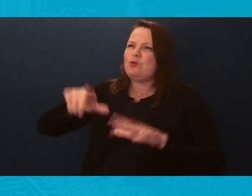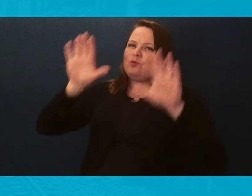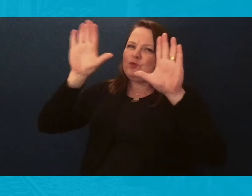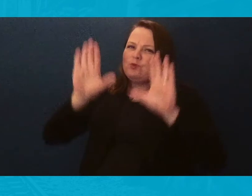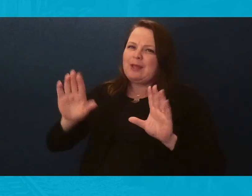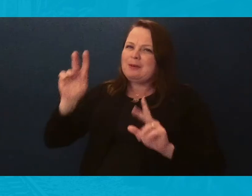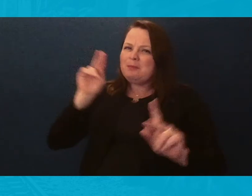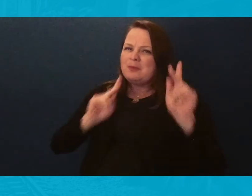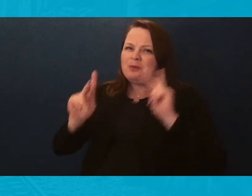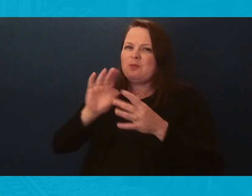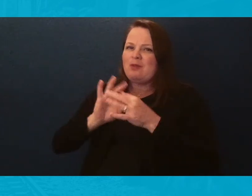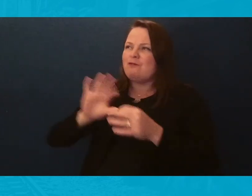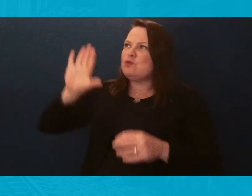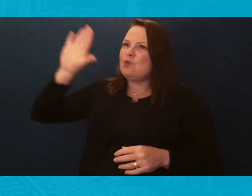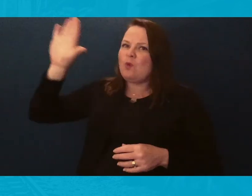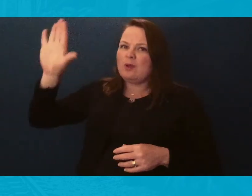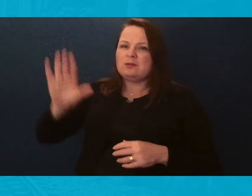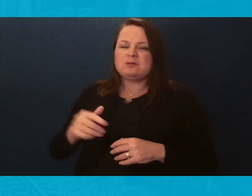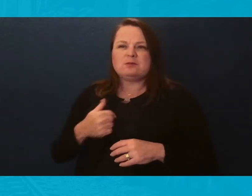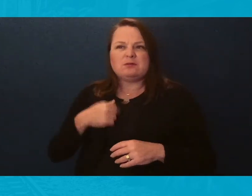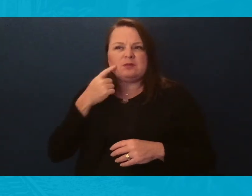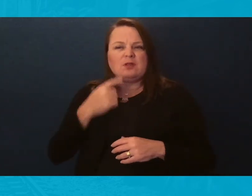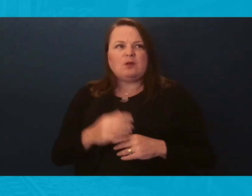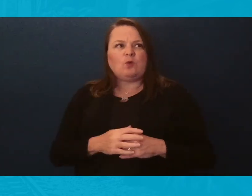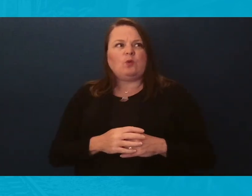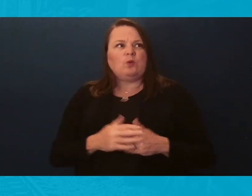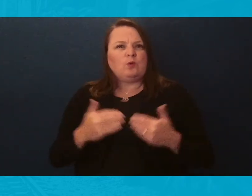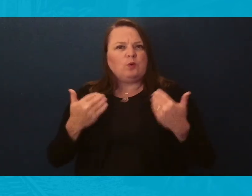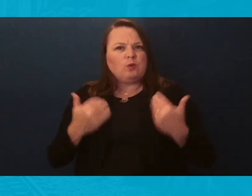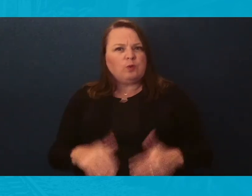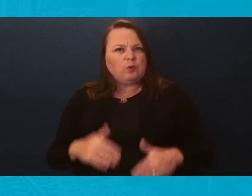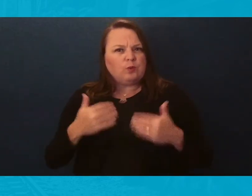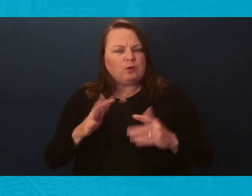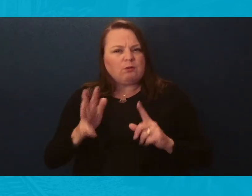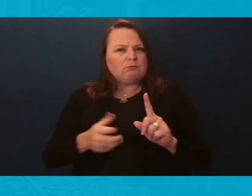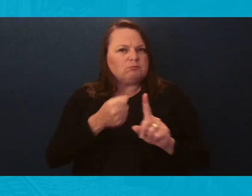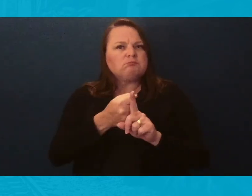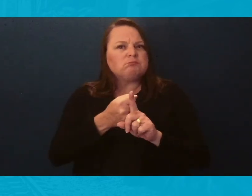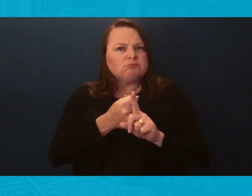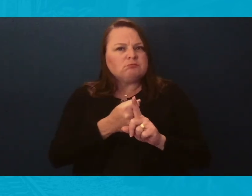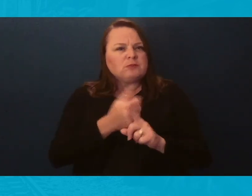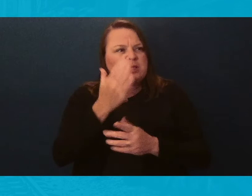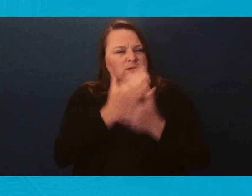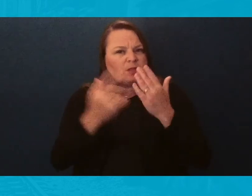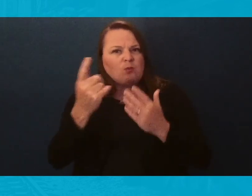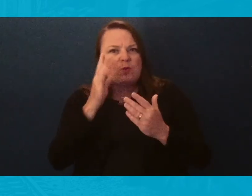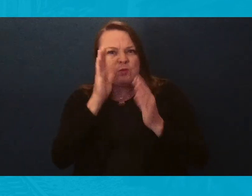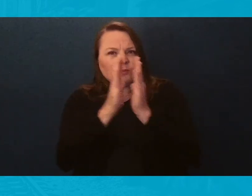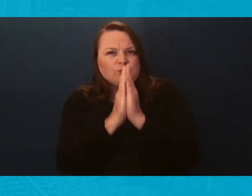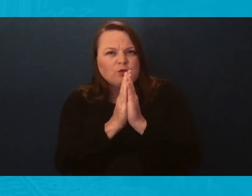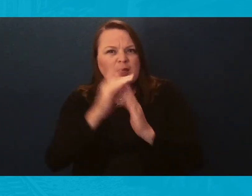"to govern this great people of yours?" And I thought, what a great message, a great verse,